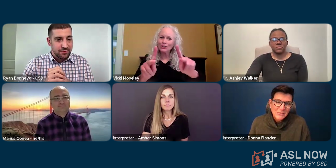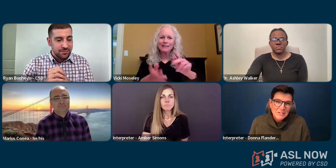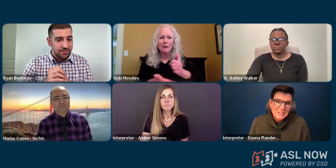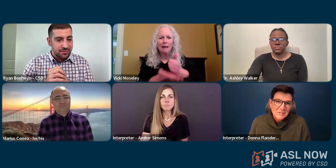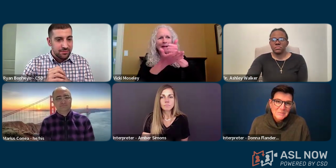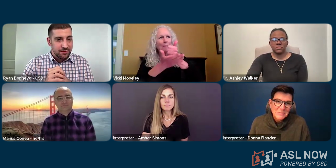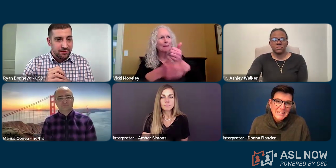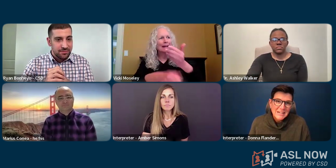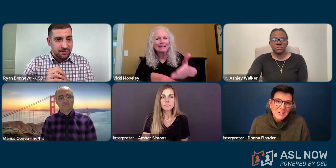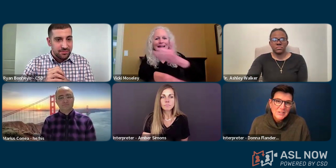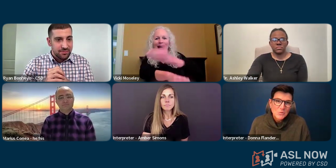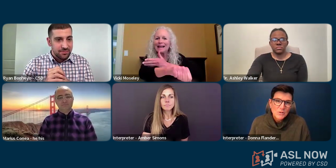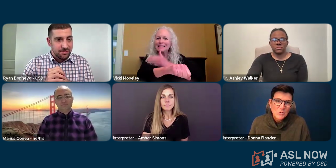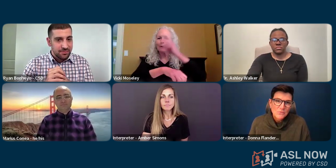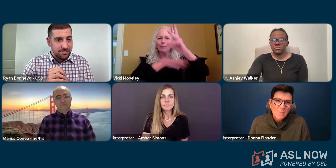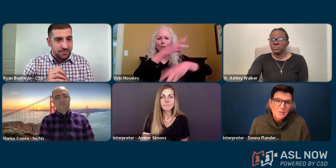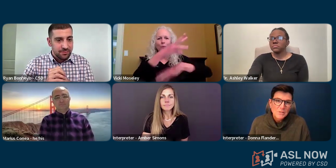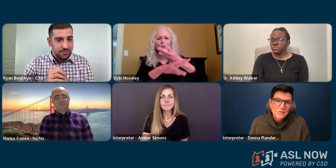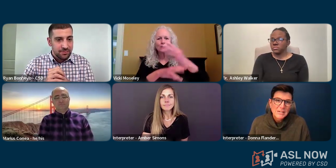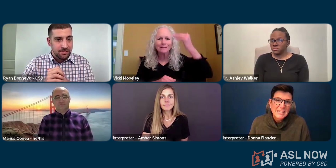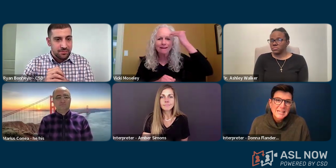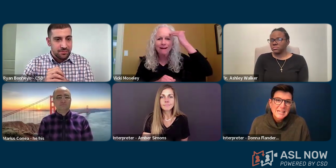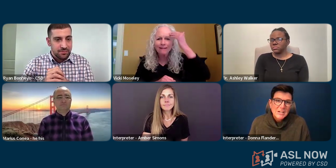It's a thrill to be here and it's a wonderful opportunity